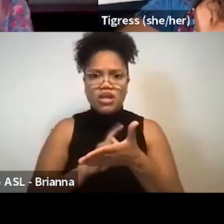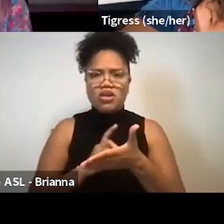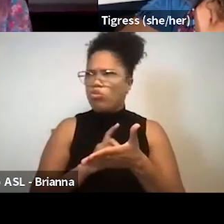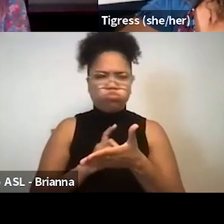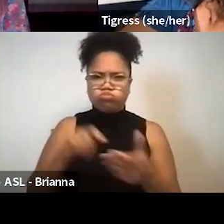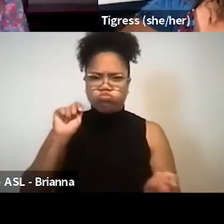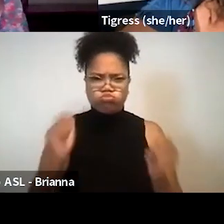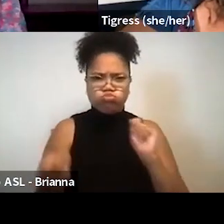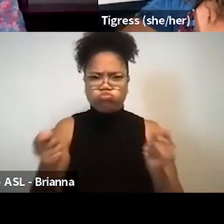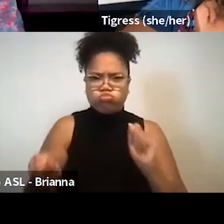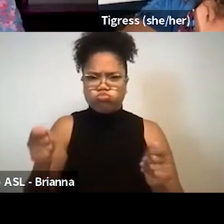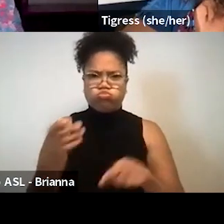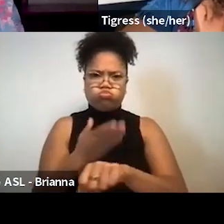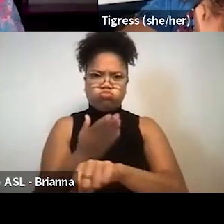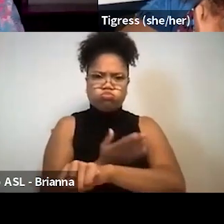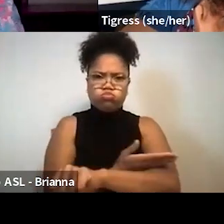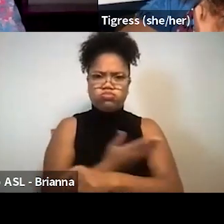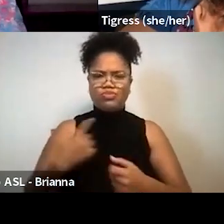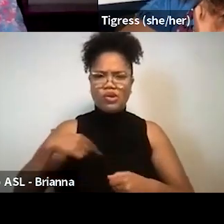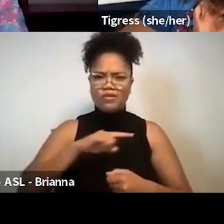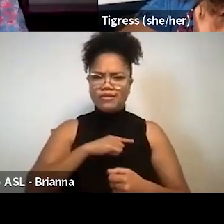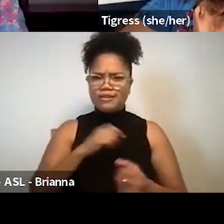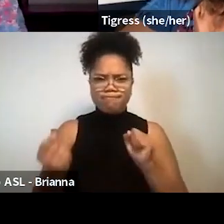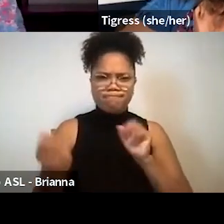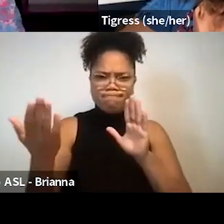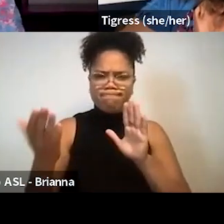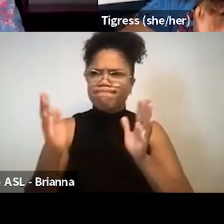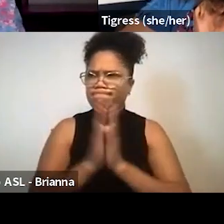what is the best way to lend our support